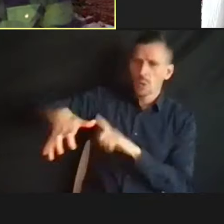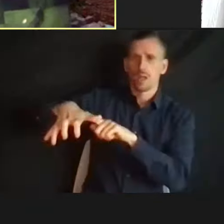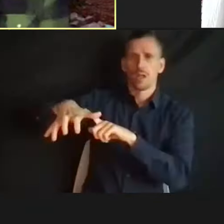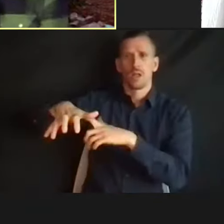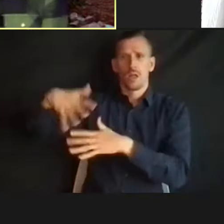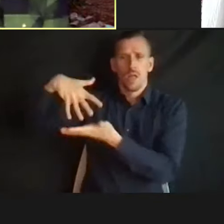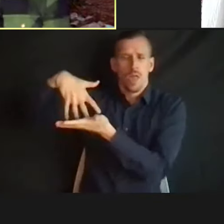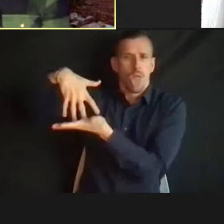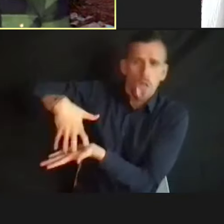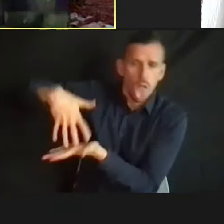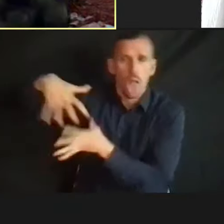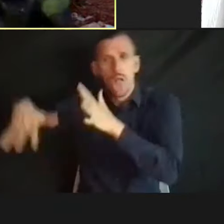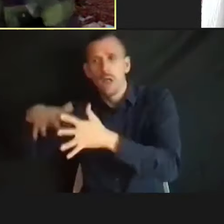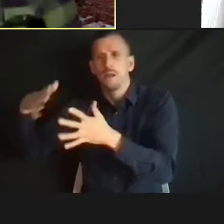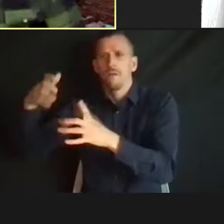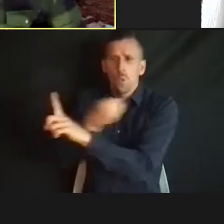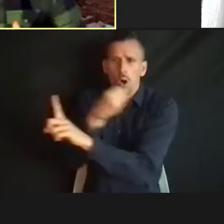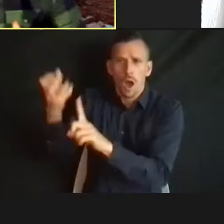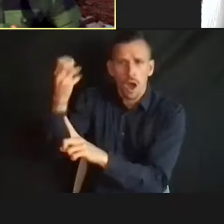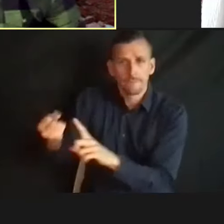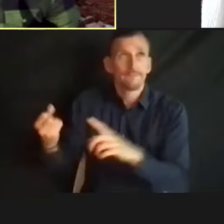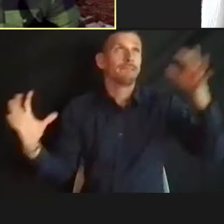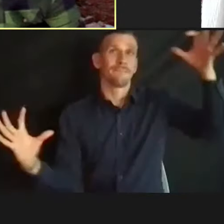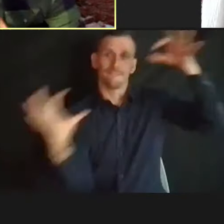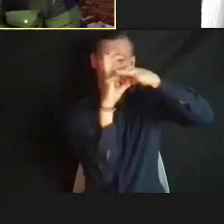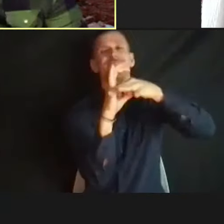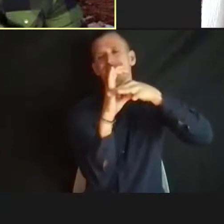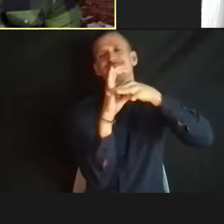Looking at… from my situation, the situation of my country, South Sudan,